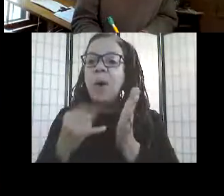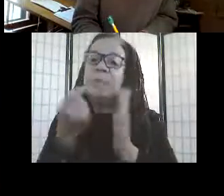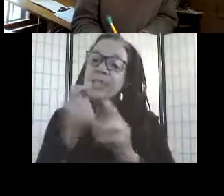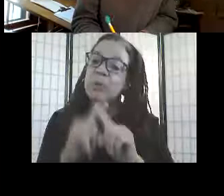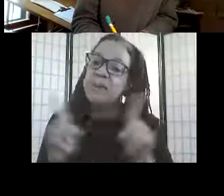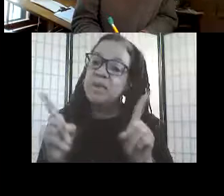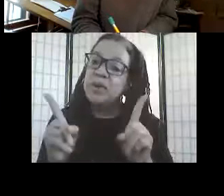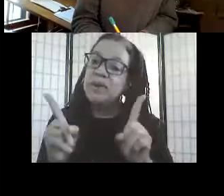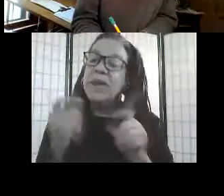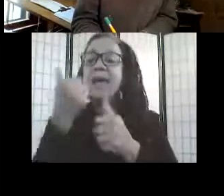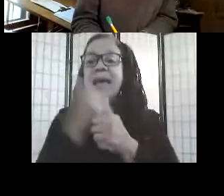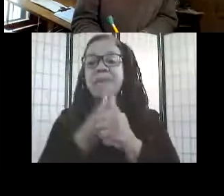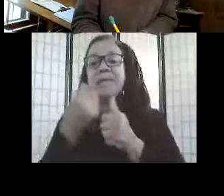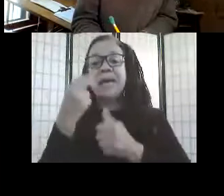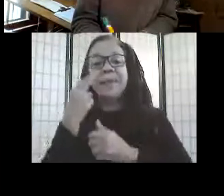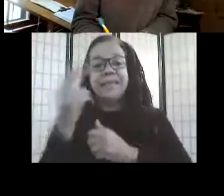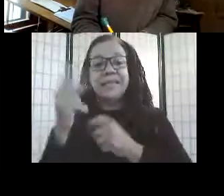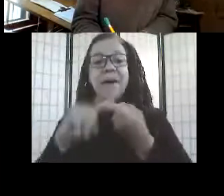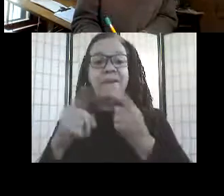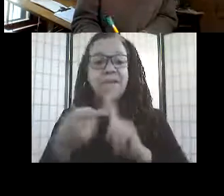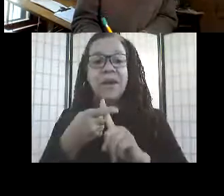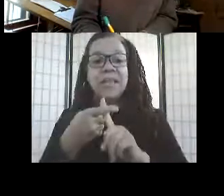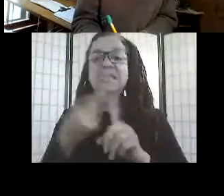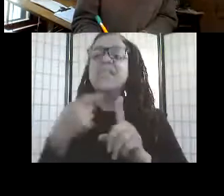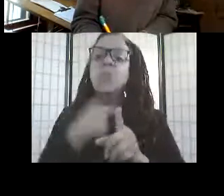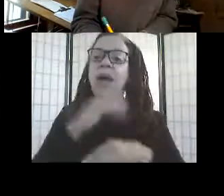we see our friends in real life, we're all a little different, we stand a little